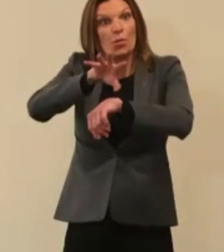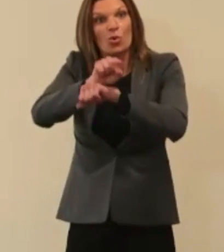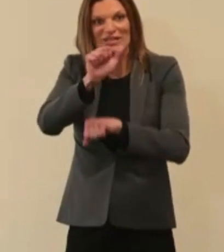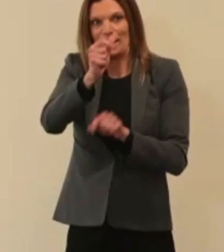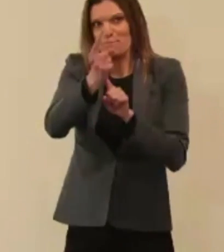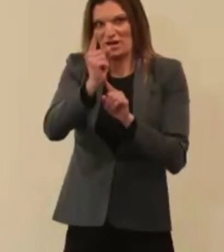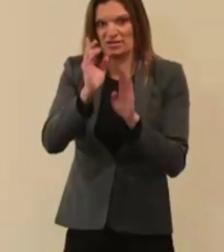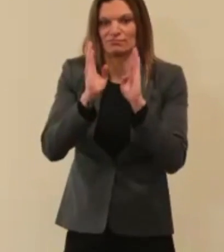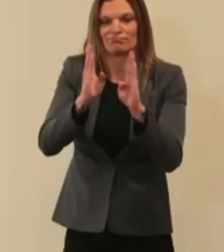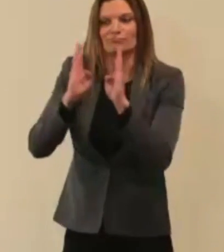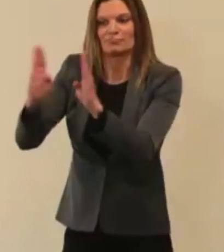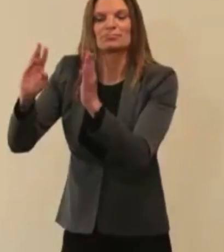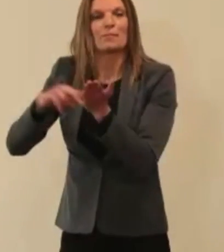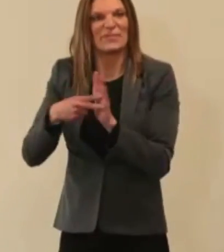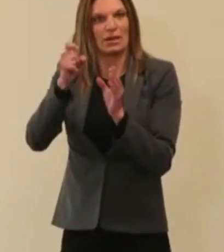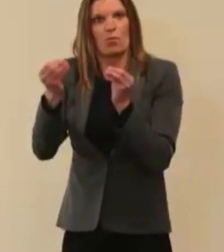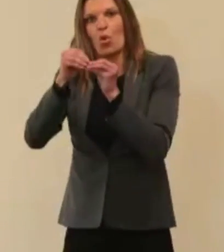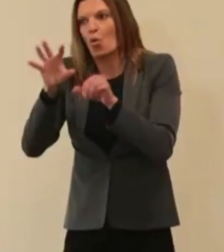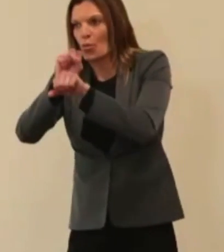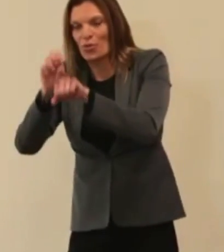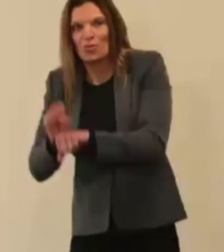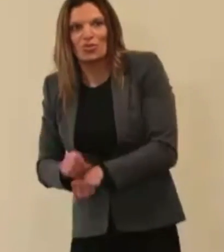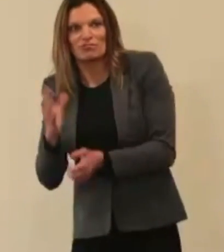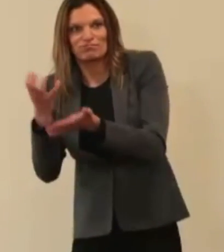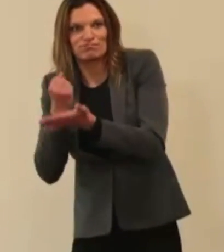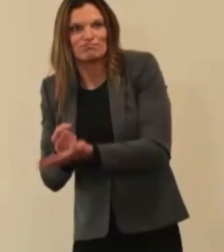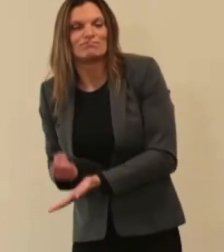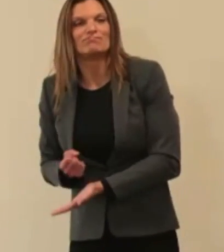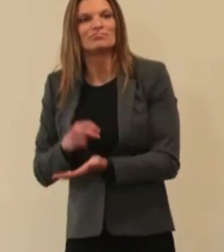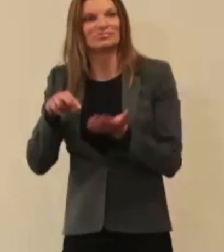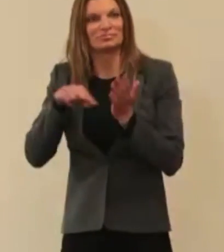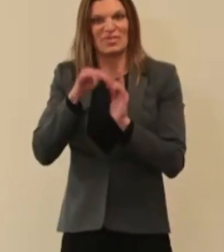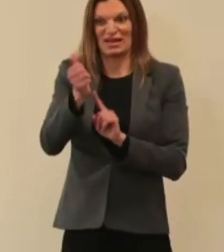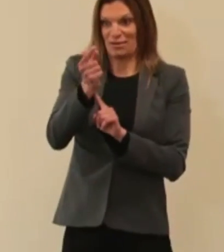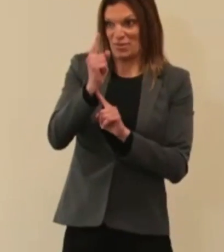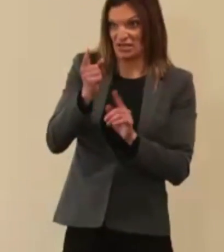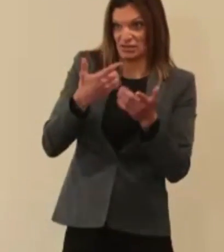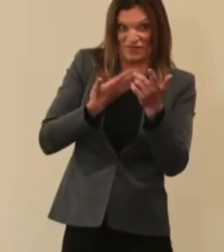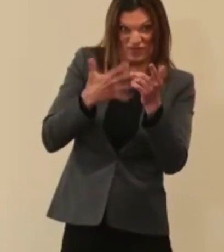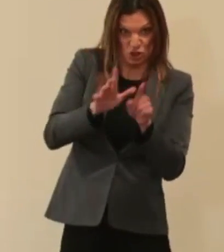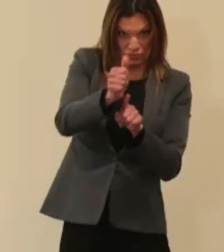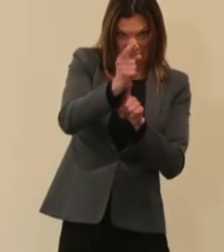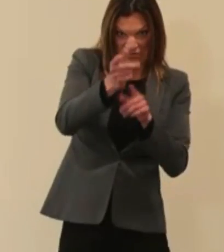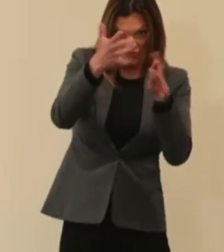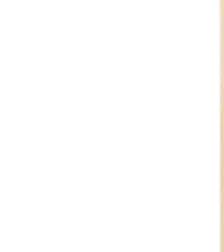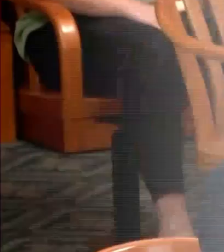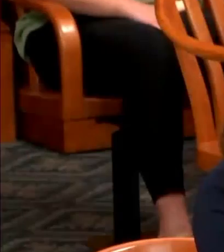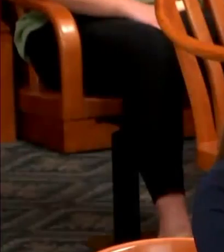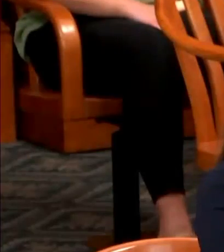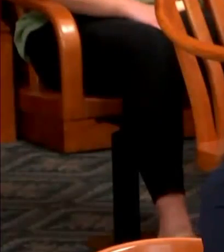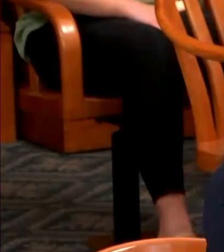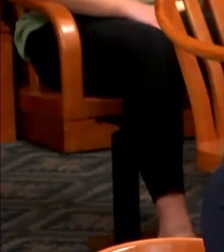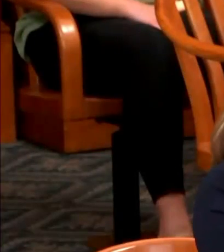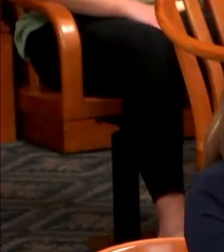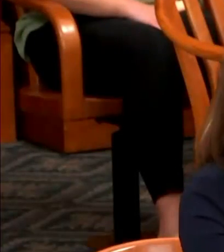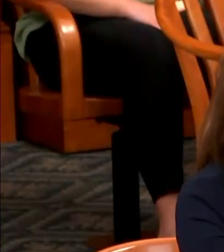EXTRA OFFICIALLY TO GET IT DONE IN 10 AND FIND OTHER EFFICIENCIES AS WELL SO THAT WE CAN ESSENTIALLY CUT THAT